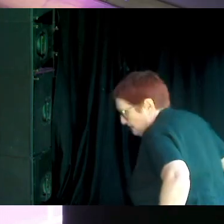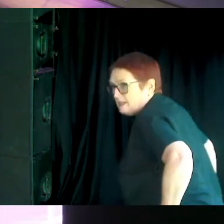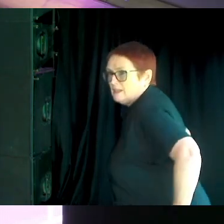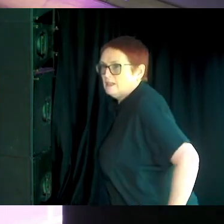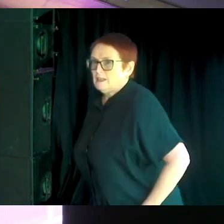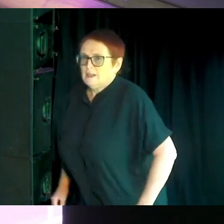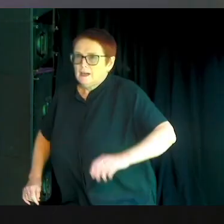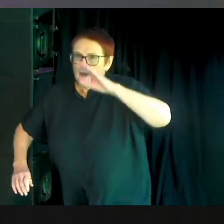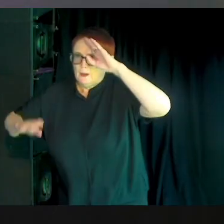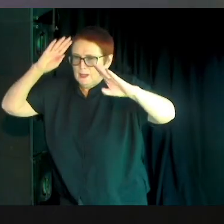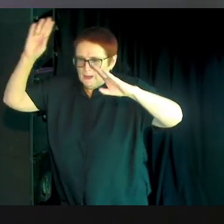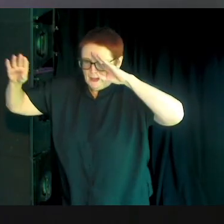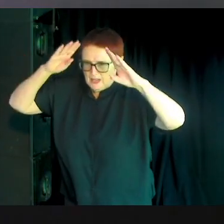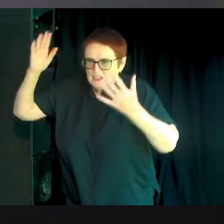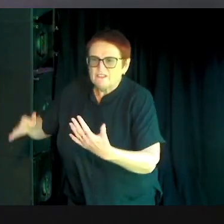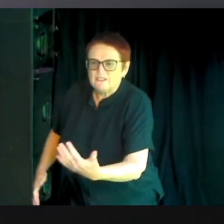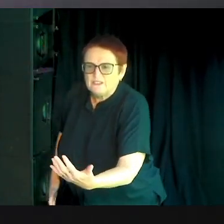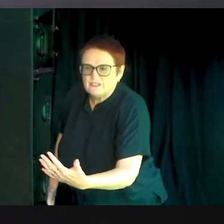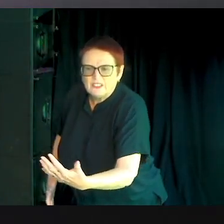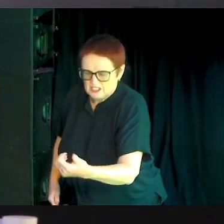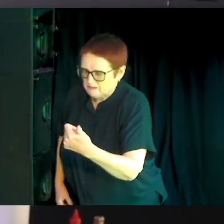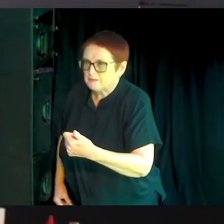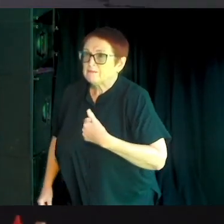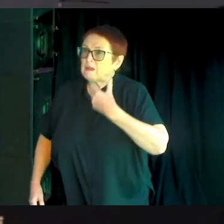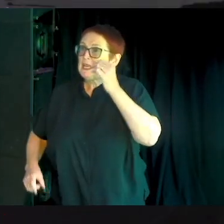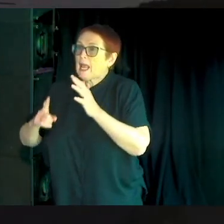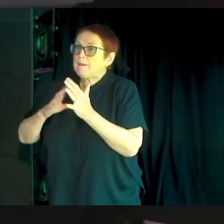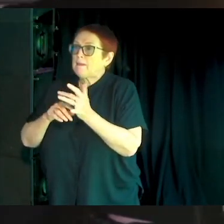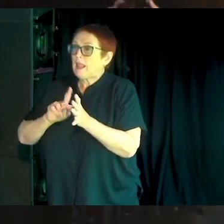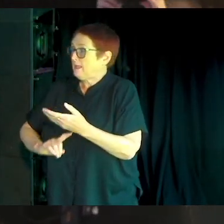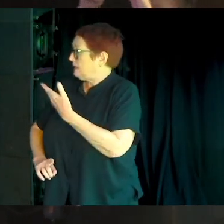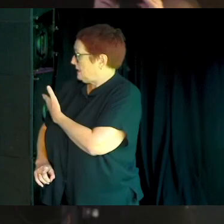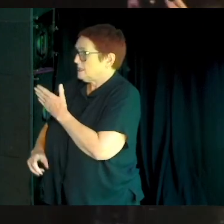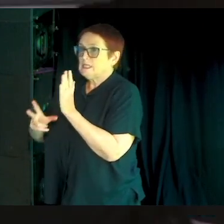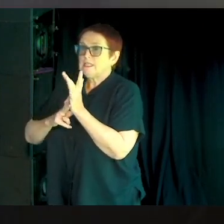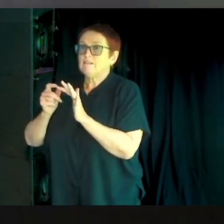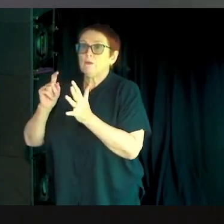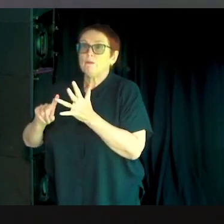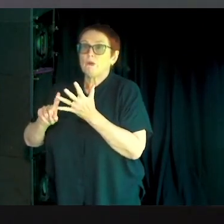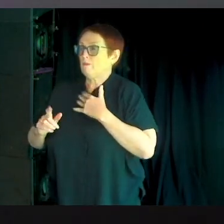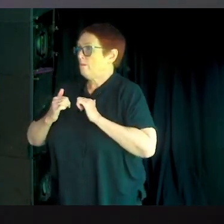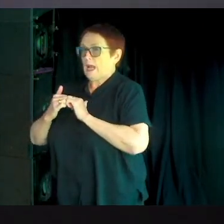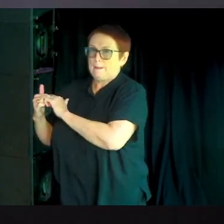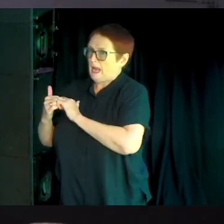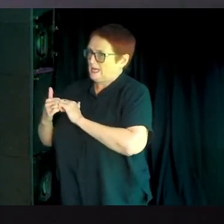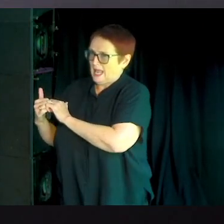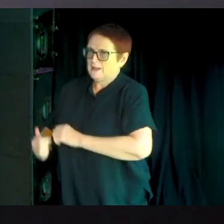hi everyone how are you hi my name is Emily and this is my partner in crime and cooking